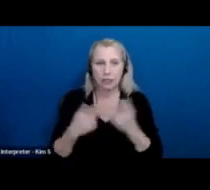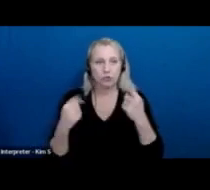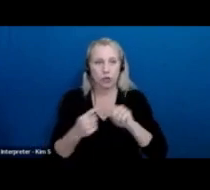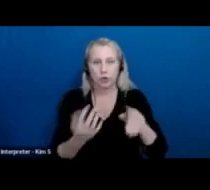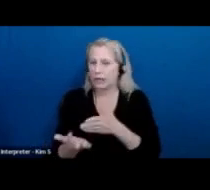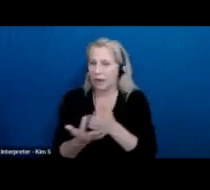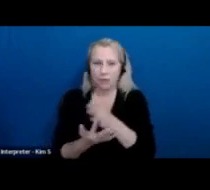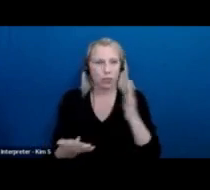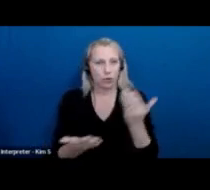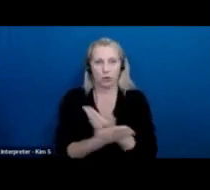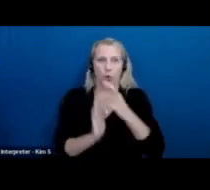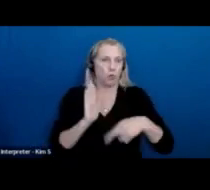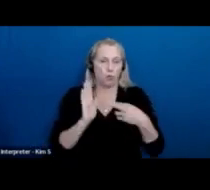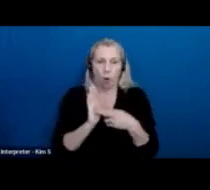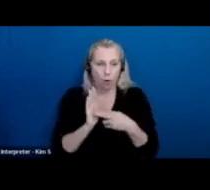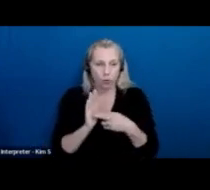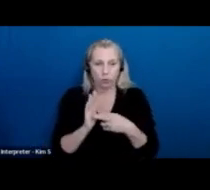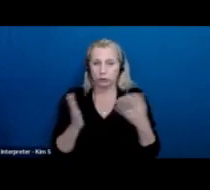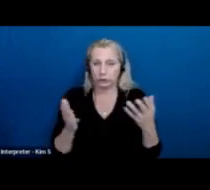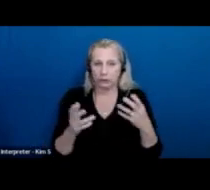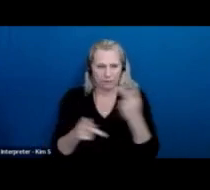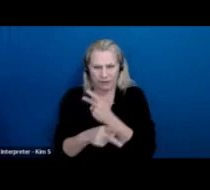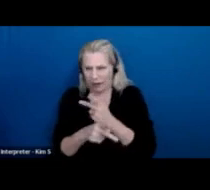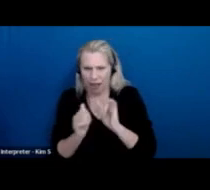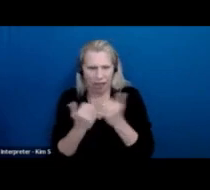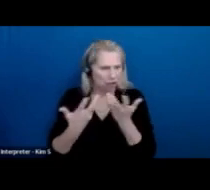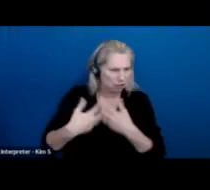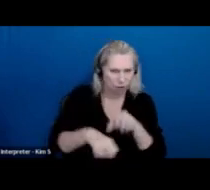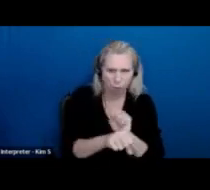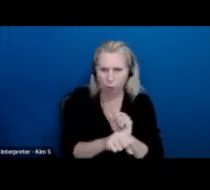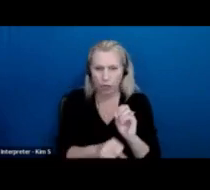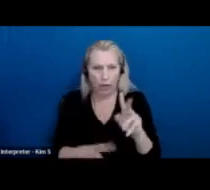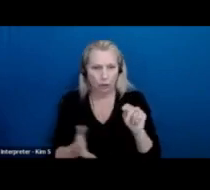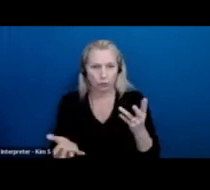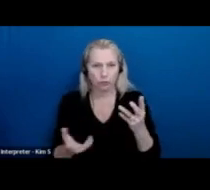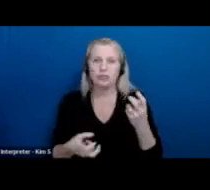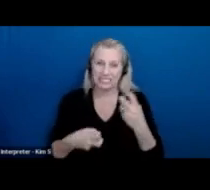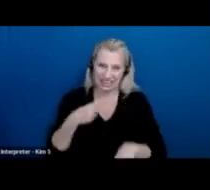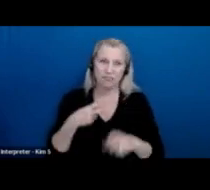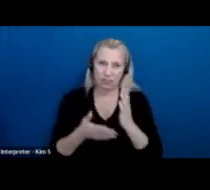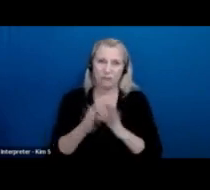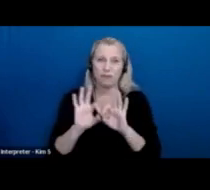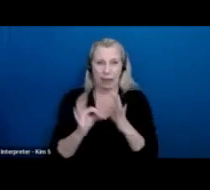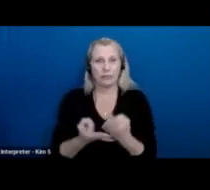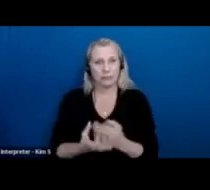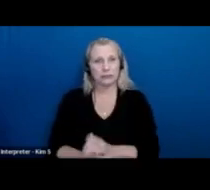their new roles and figure out how to make it all work. And it was really difficult for families, there was a lot of